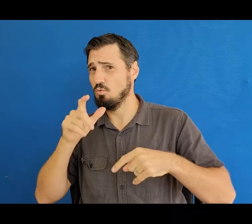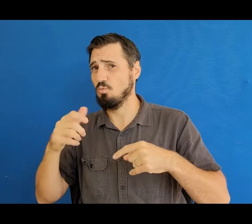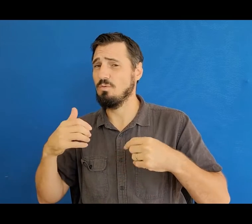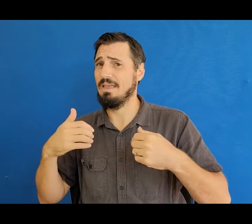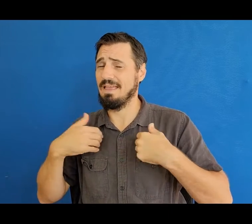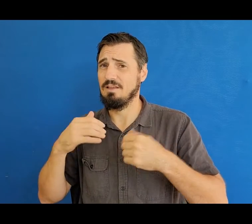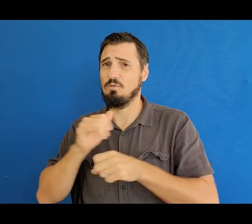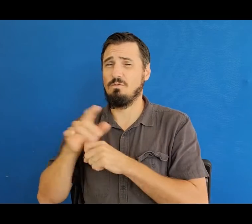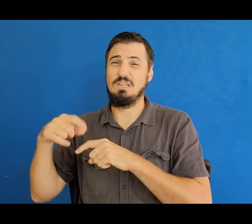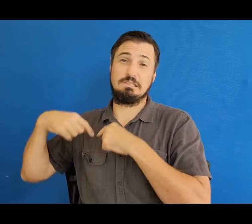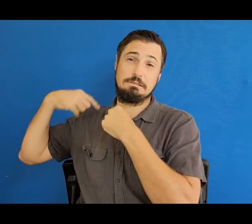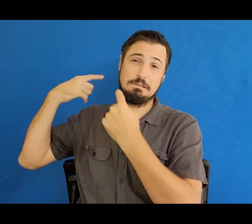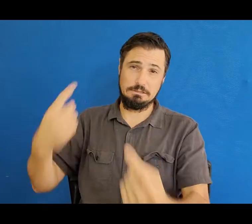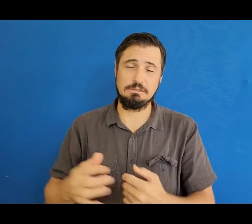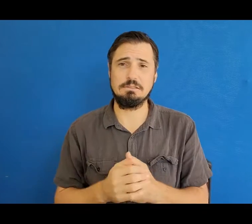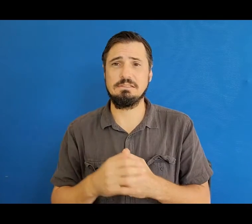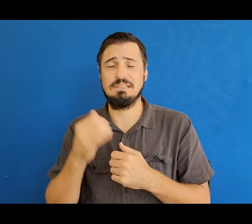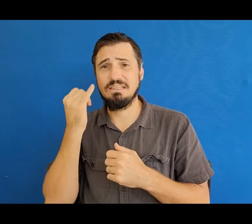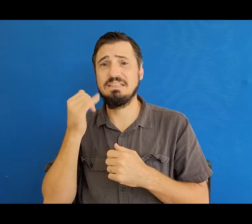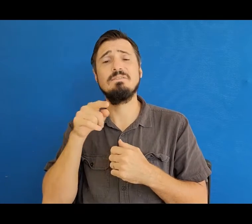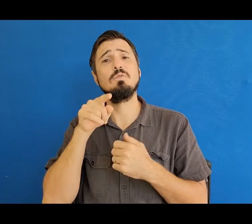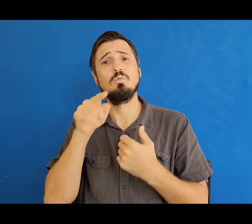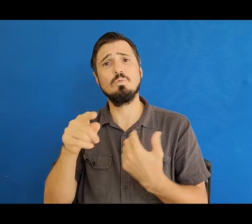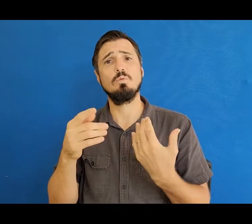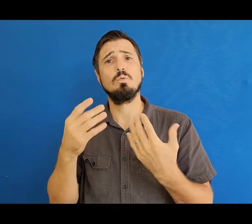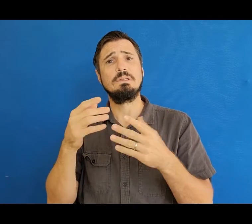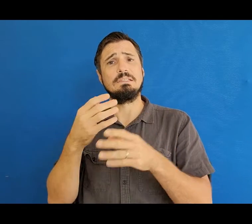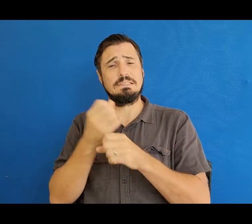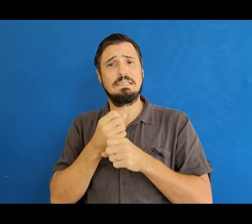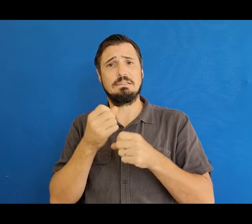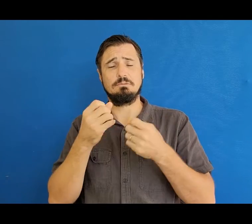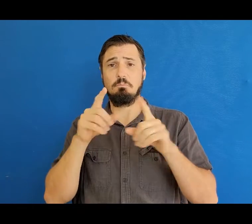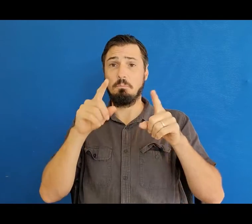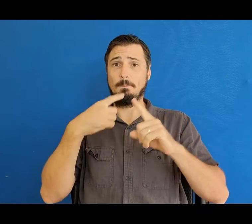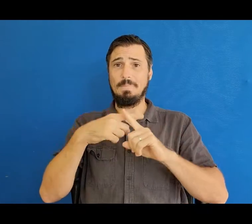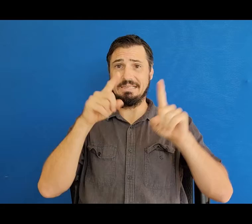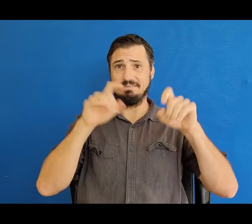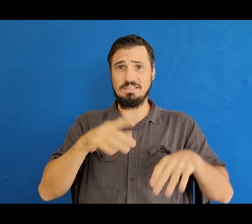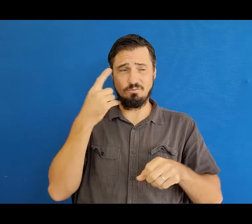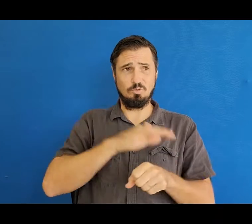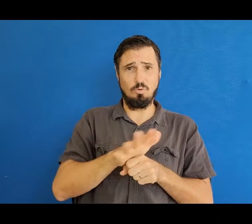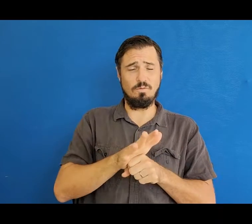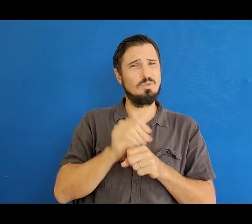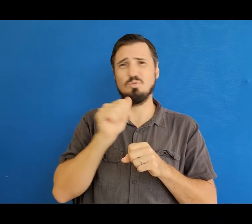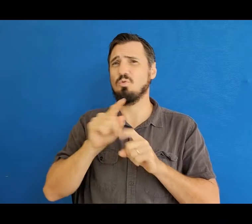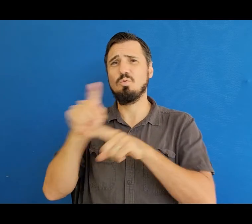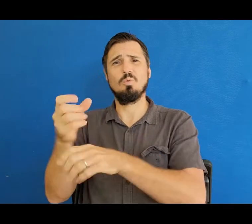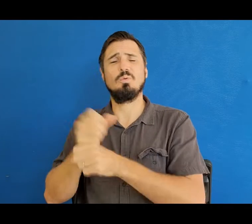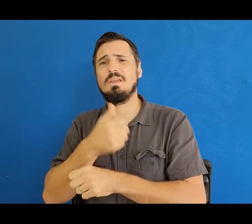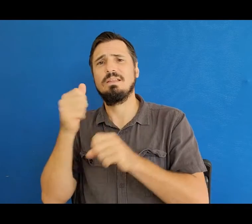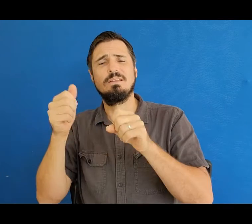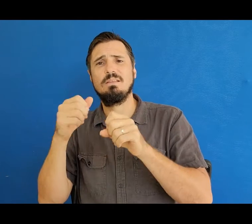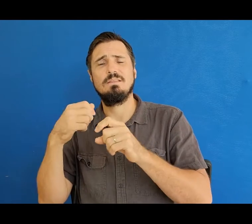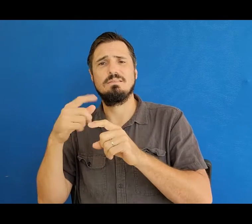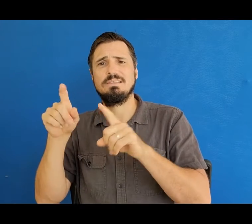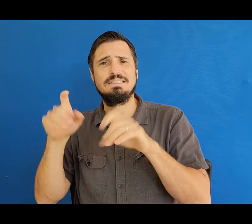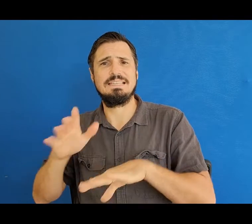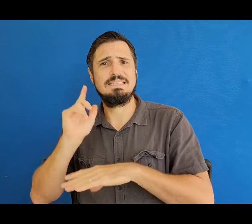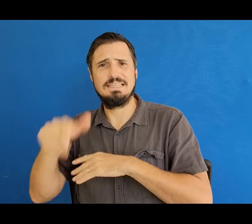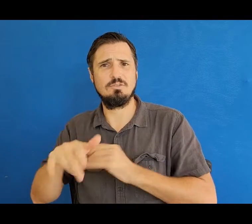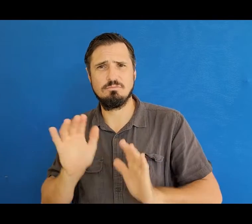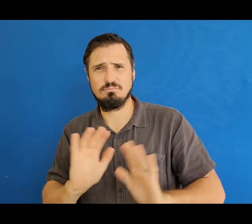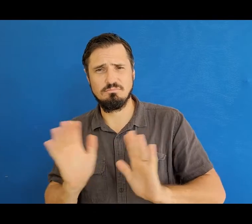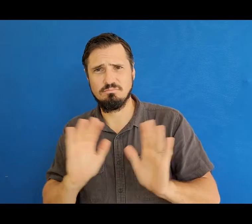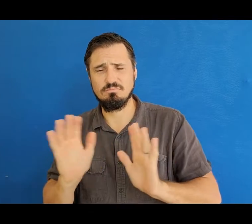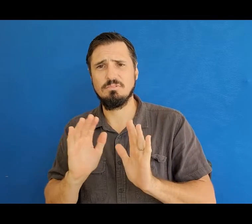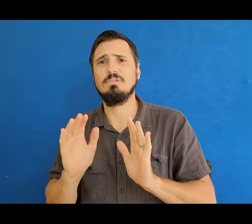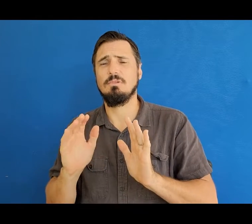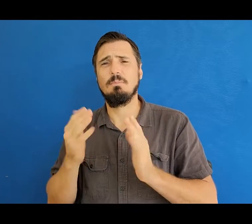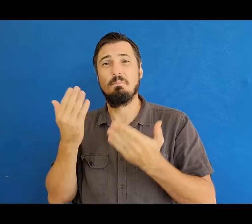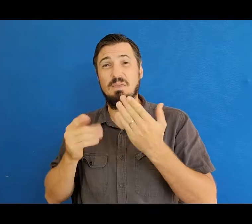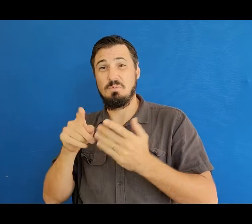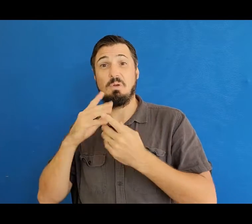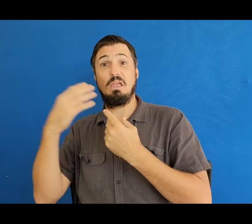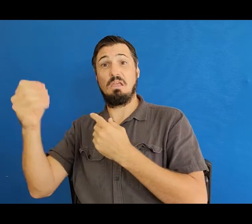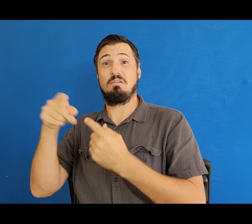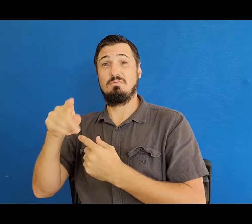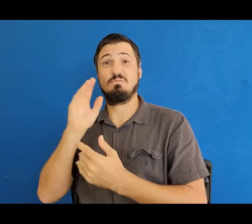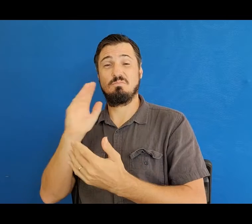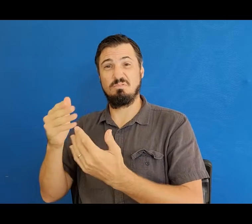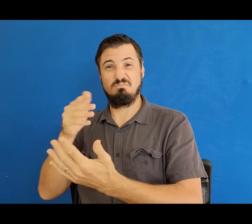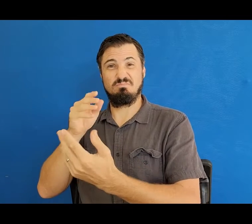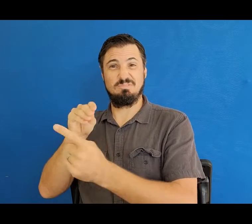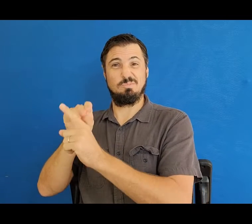If you test positive for COVID-19, please do not get retested while you are in isolation. This potentially exposes others while you are infectious and is not a good use of testing resources. In